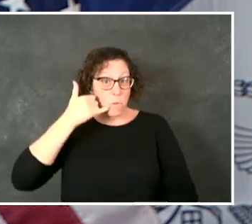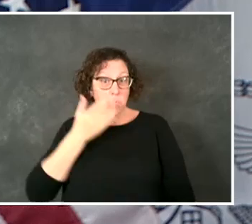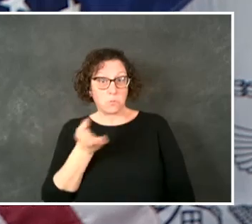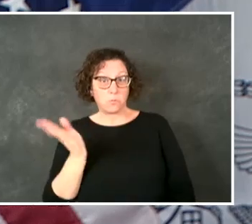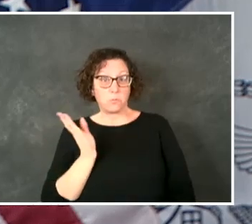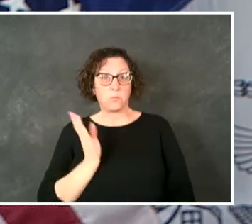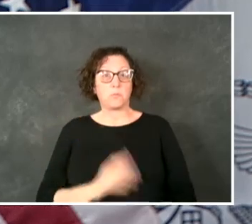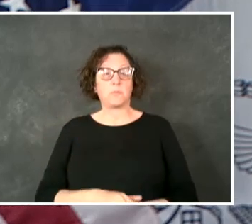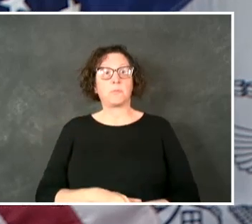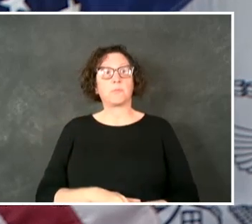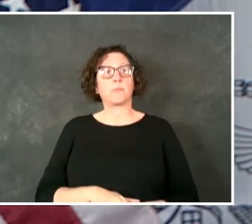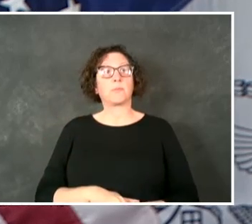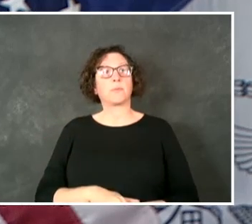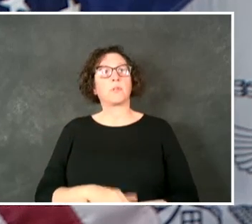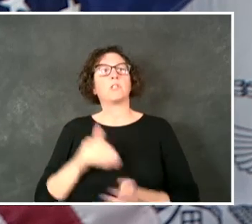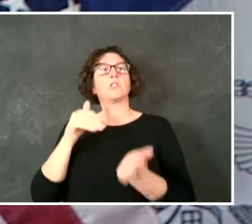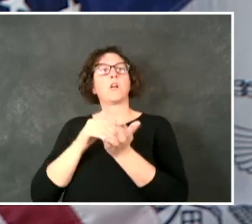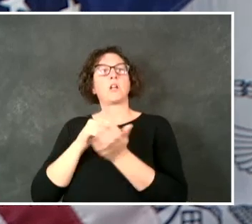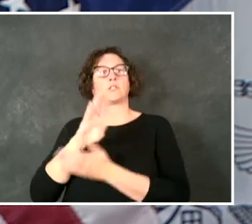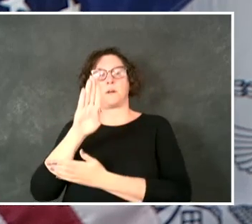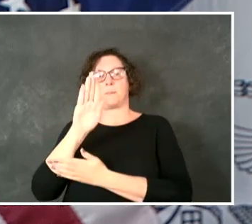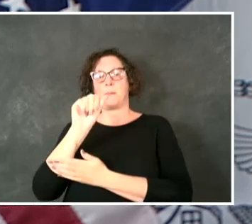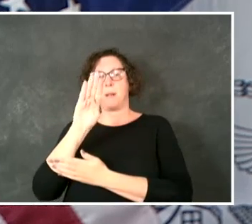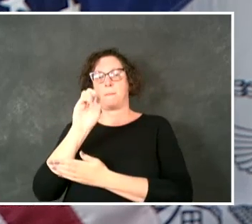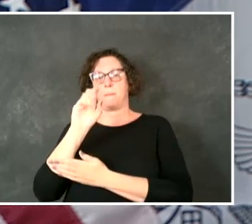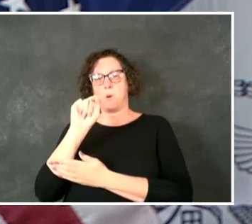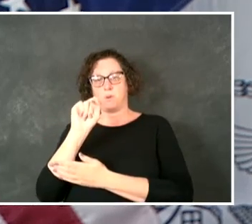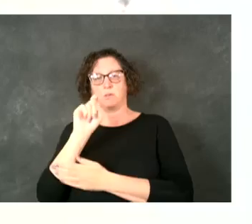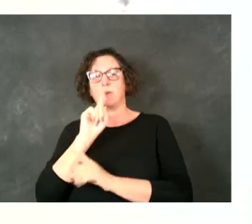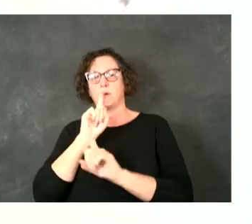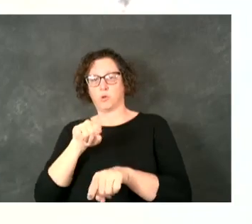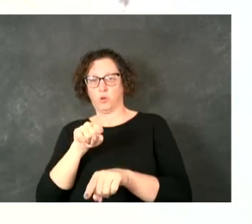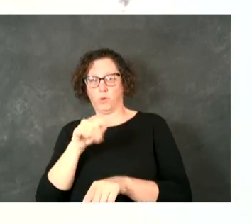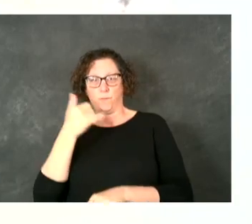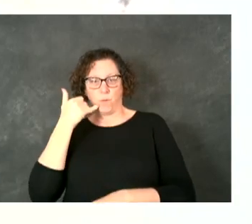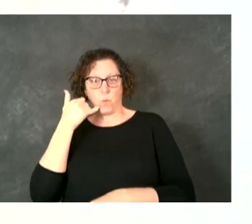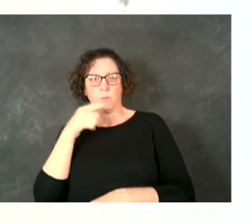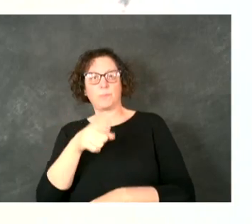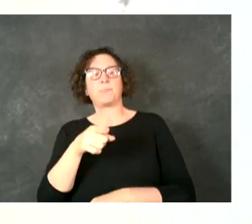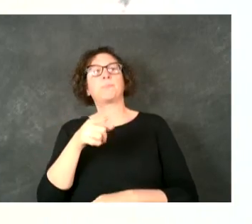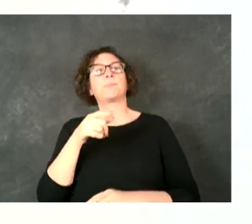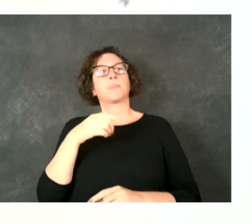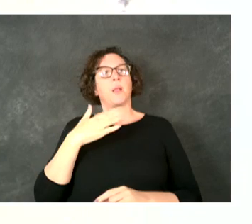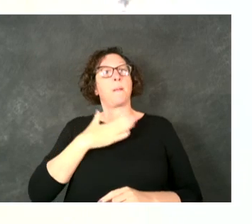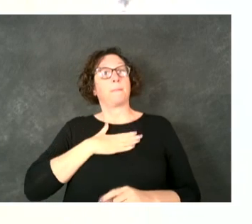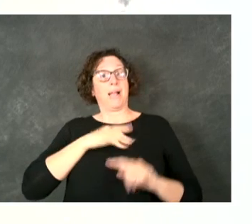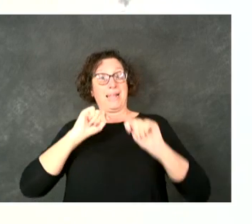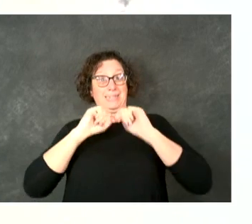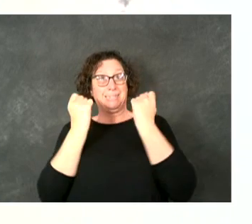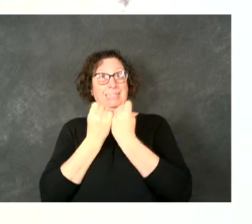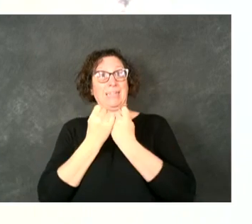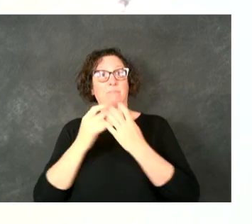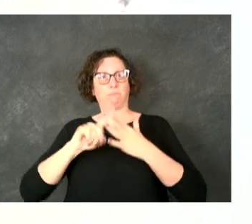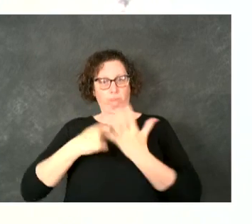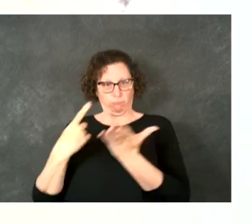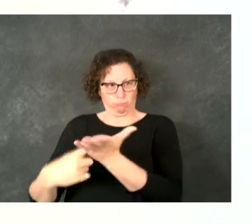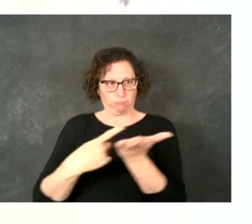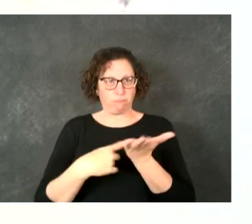IDEA AND WANT IT TO BE SOMETHING THEY CAN ACT ON. I DON'T KNOW IF ANY OF THE DOCTORS WANT TO COMMENT FURTHER. SIR, I'LL ADD TO THAT.